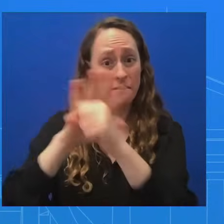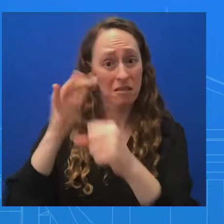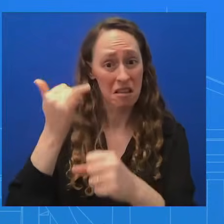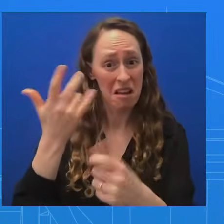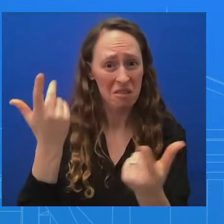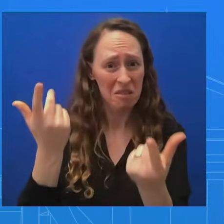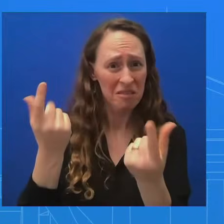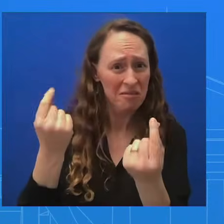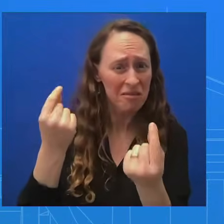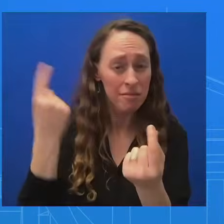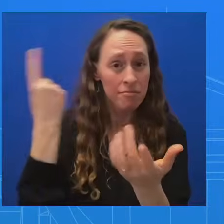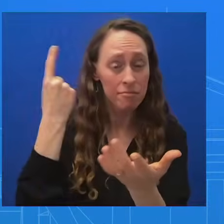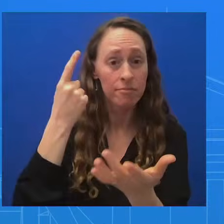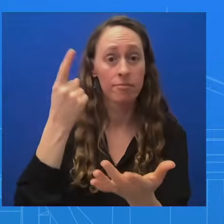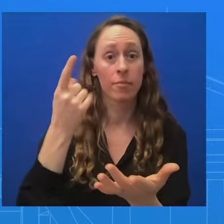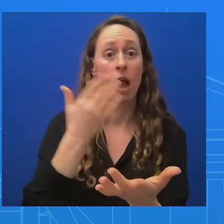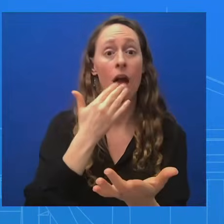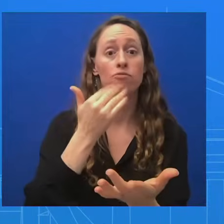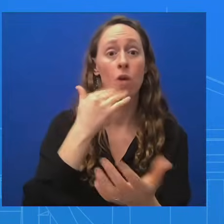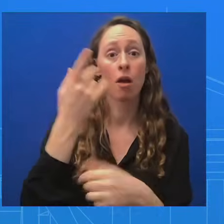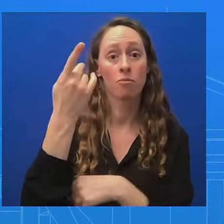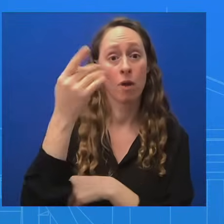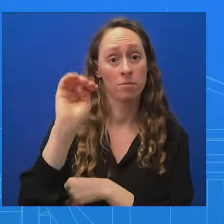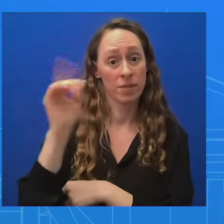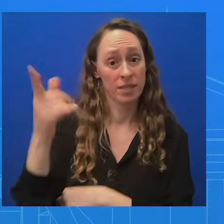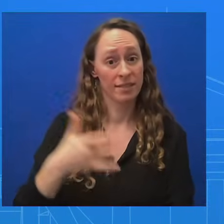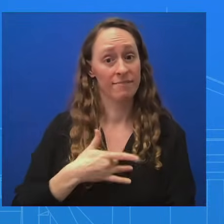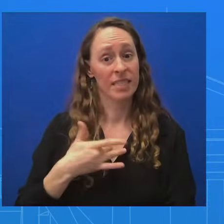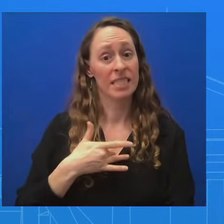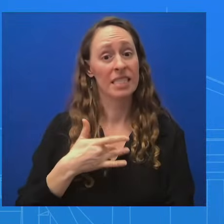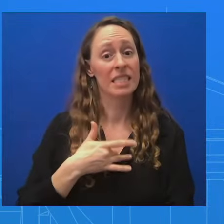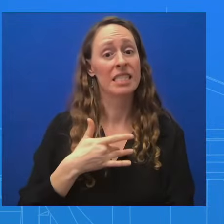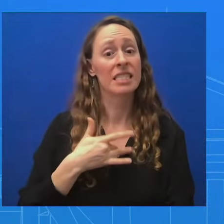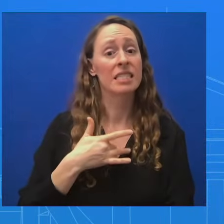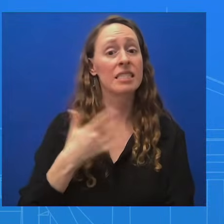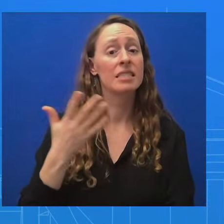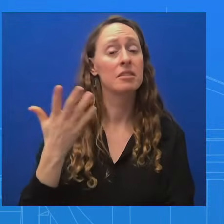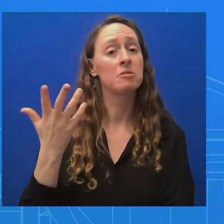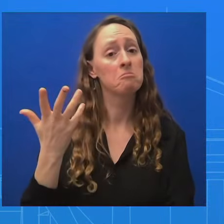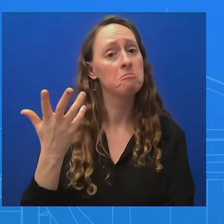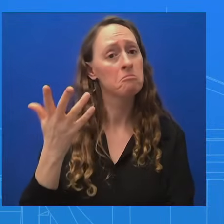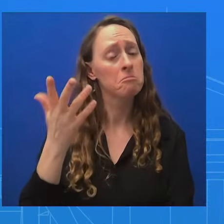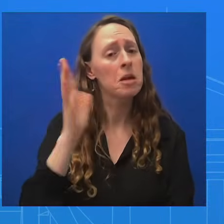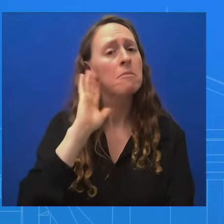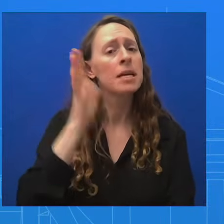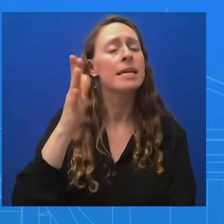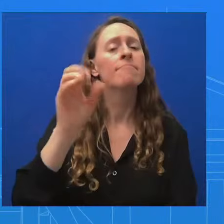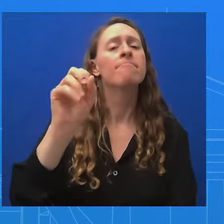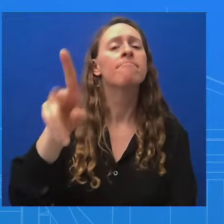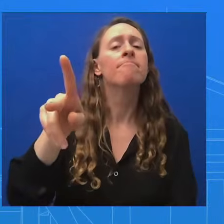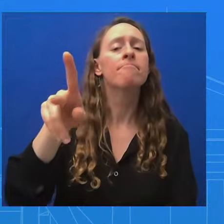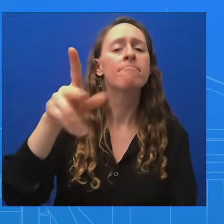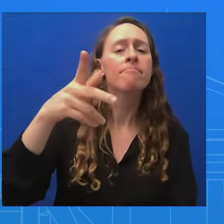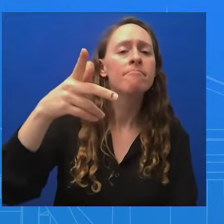Mr. Kirby: There was -- there was discussions in their -- in their Cabinet about that. And that was what I was referencing